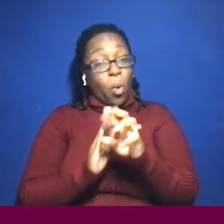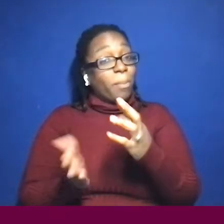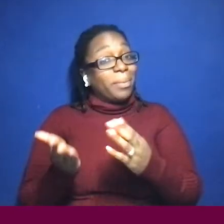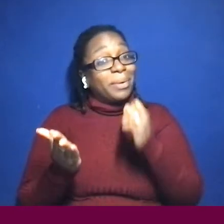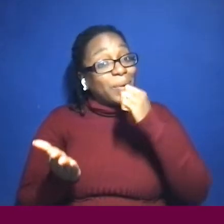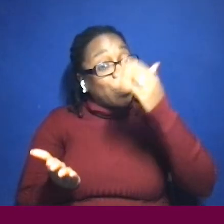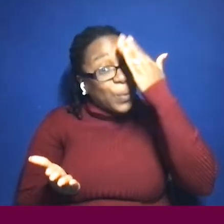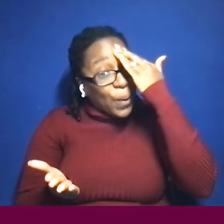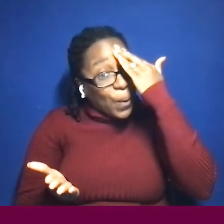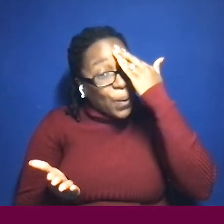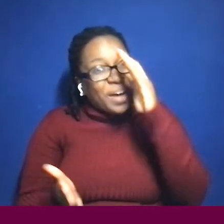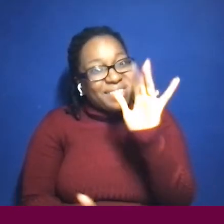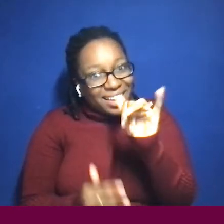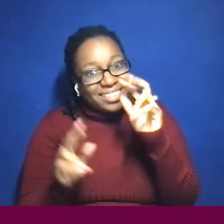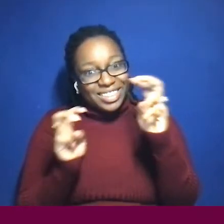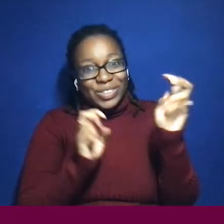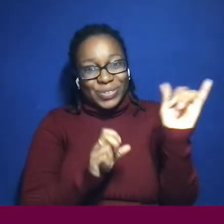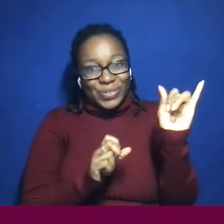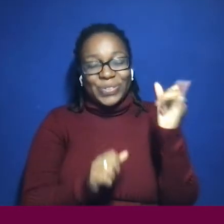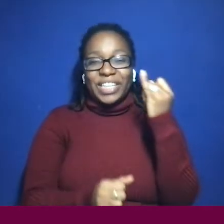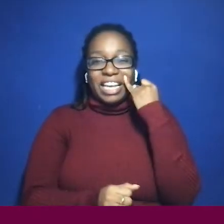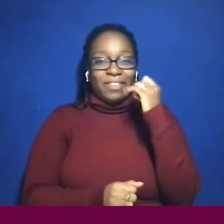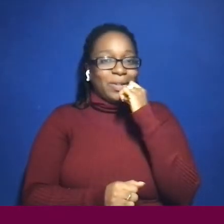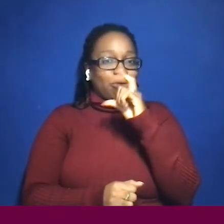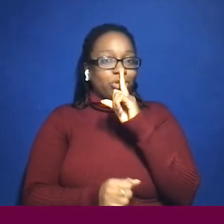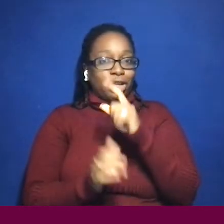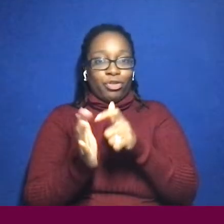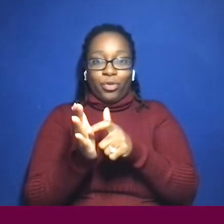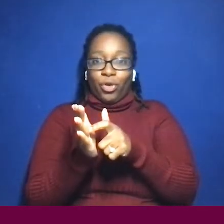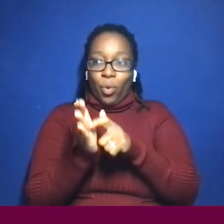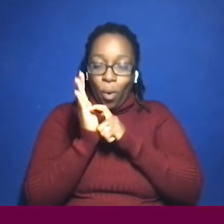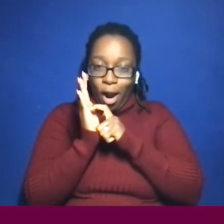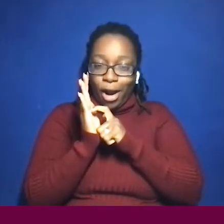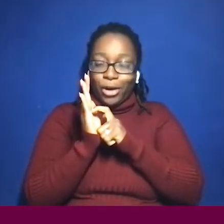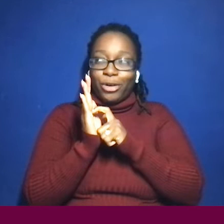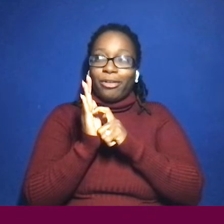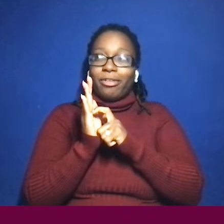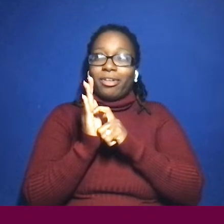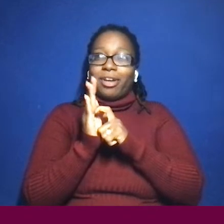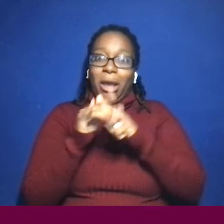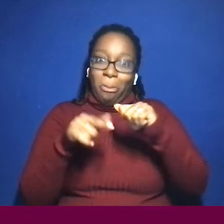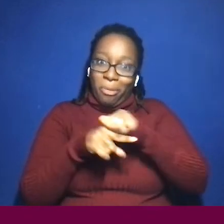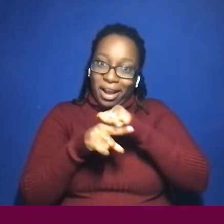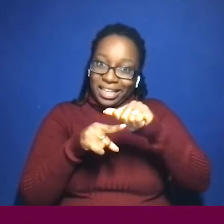Sometimes that's the issue. If you don't require regular exercises, people forget sometimes the